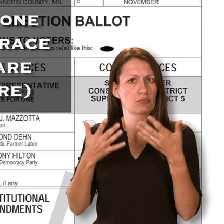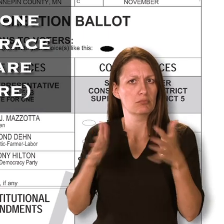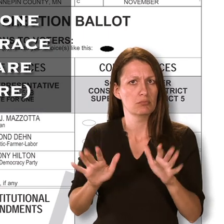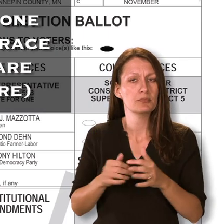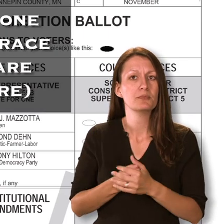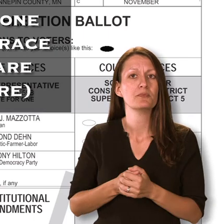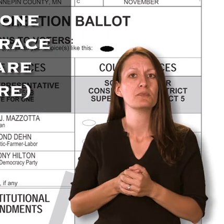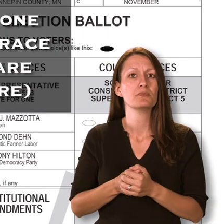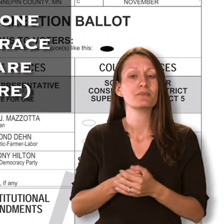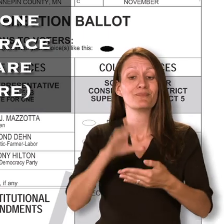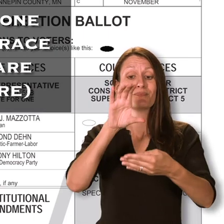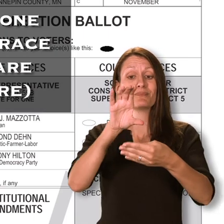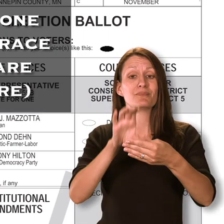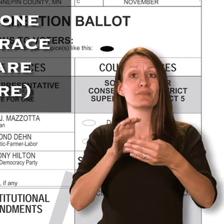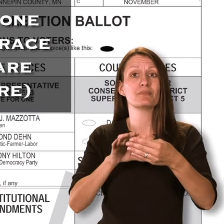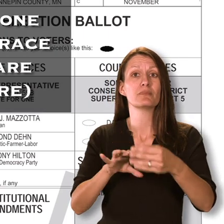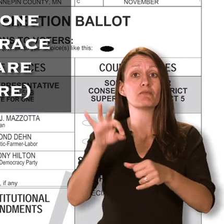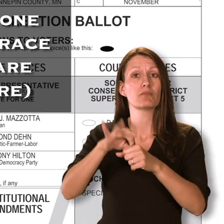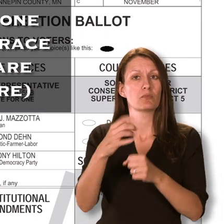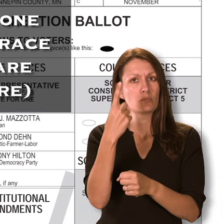and vote for only candidate per race